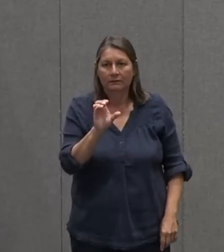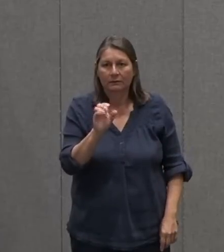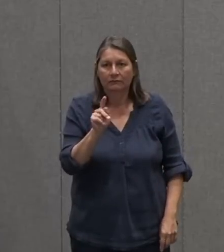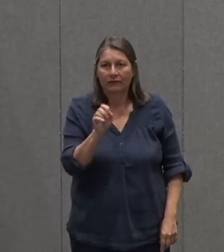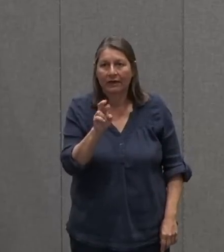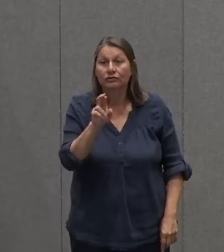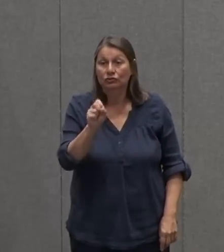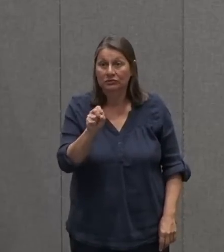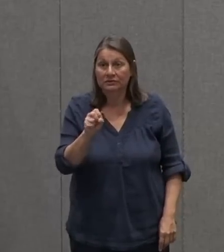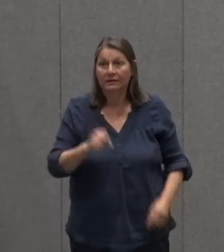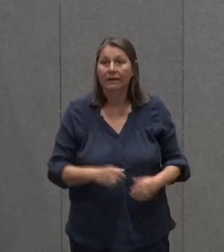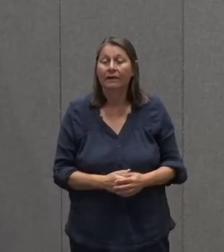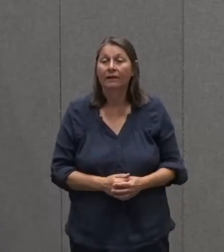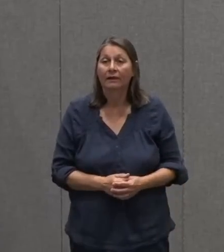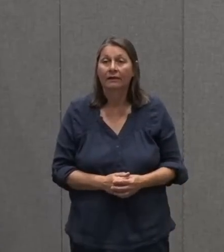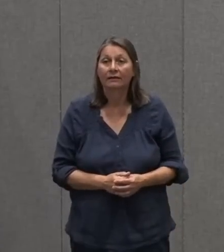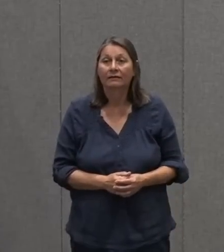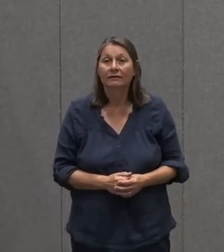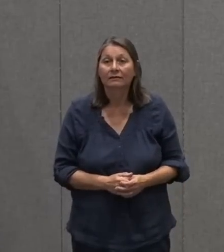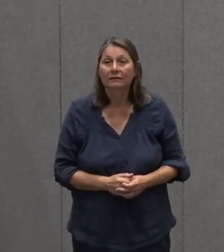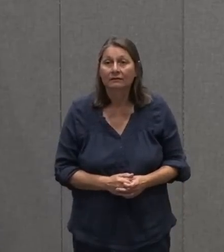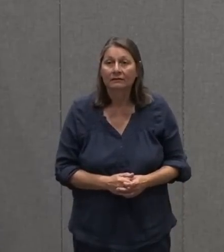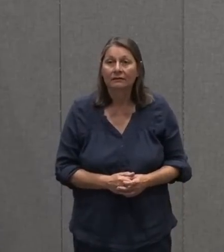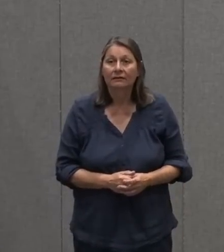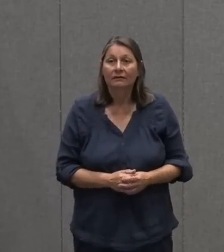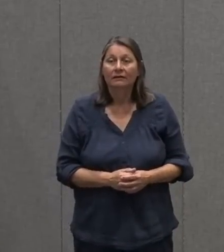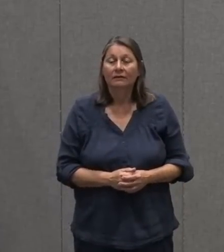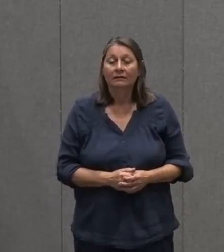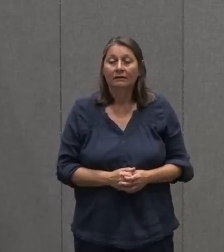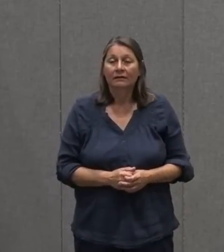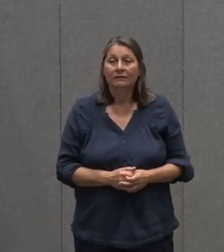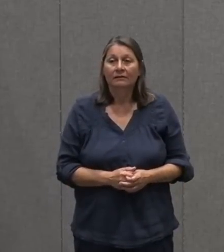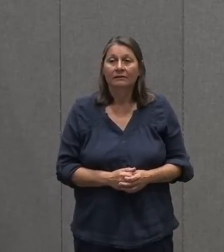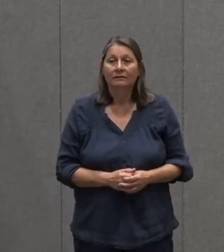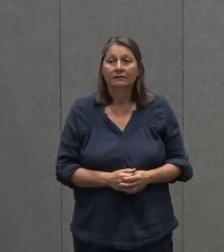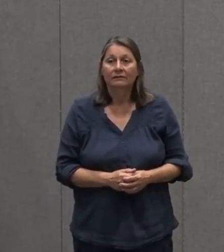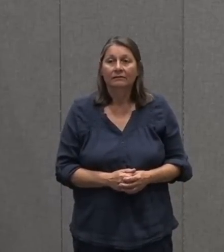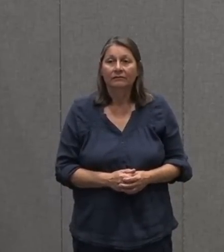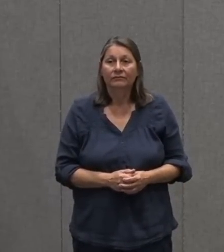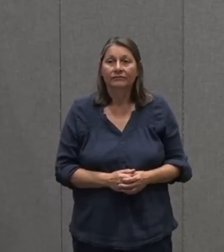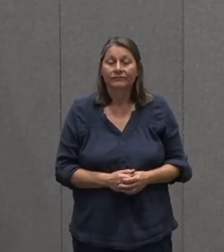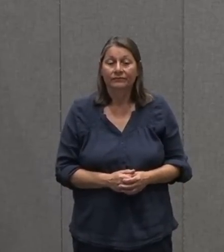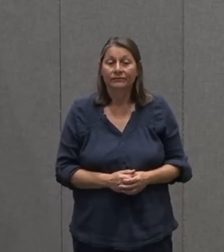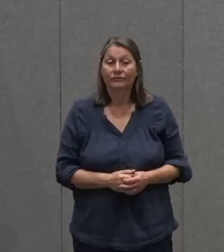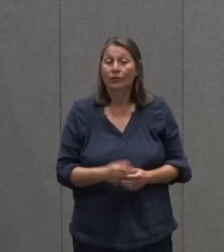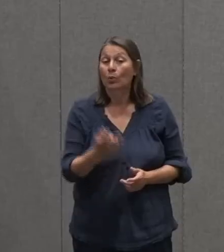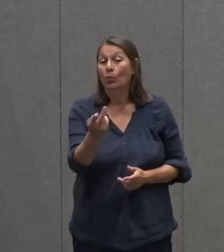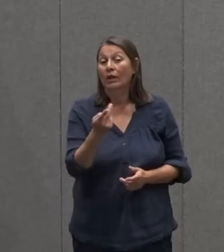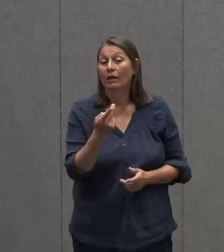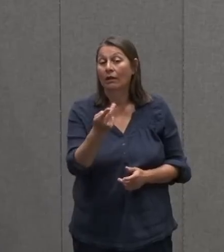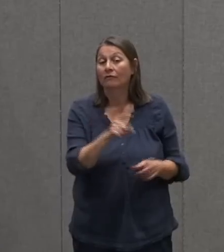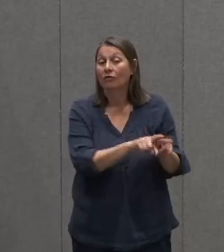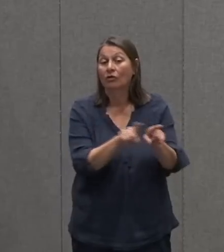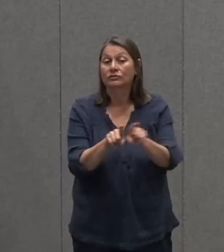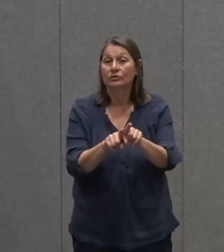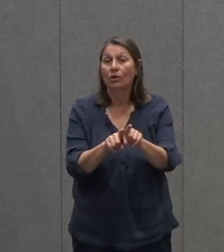Then last time we met up, we talked about several different, three different ones.